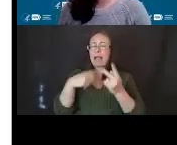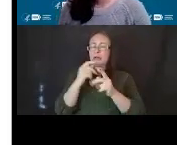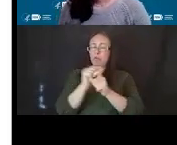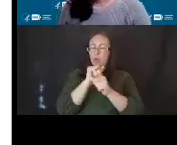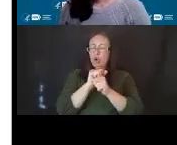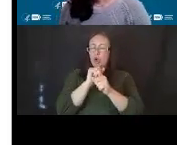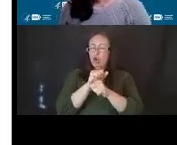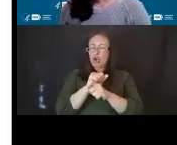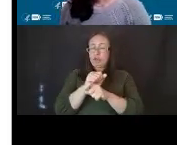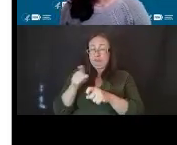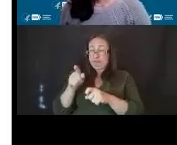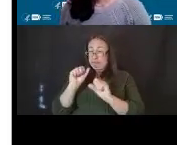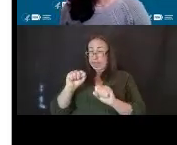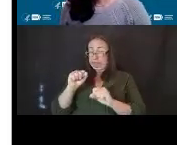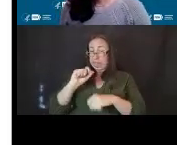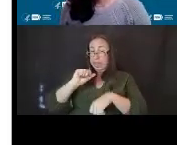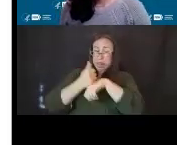which notice number you're responding